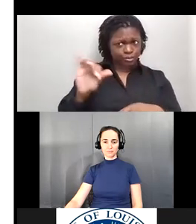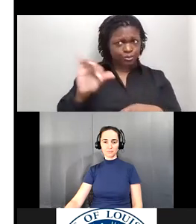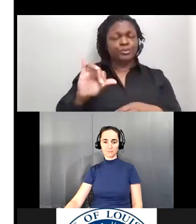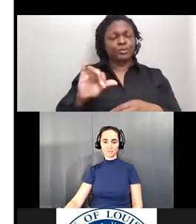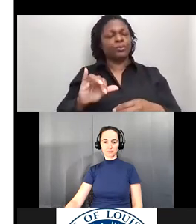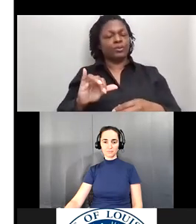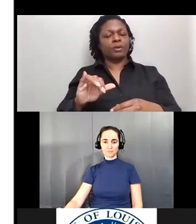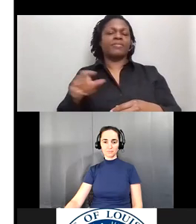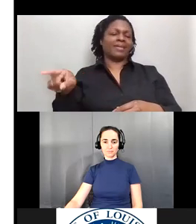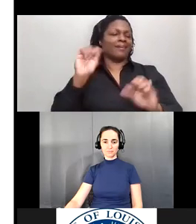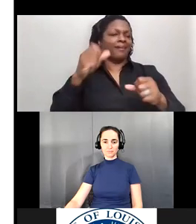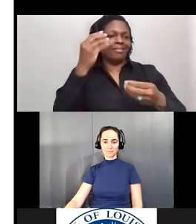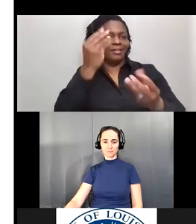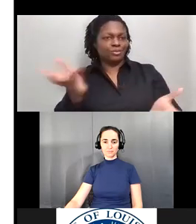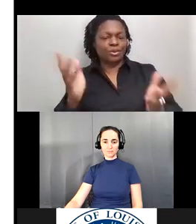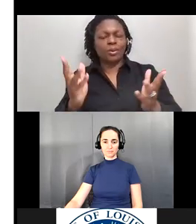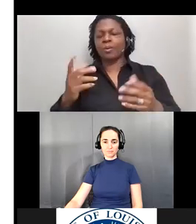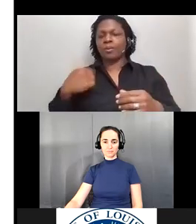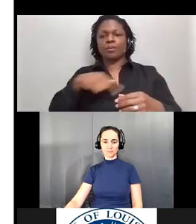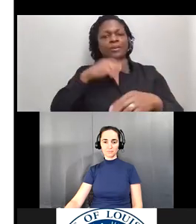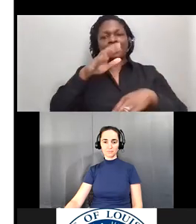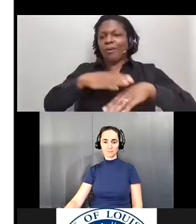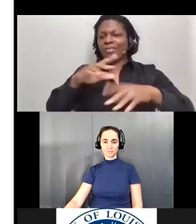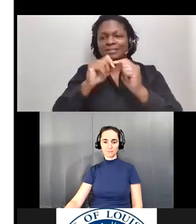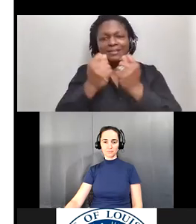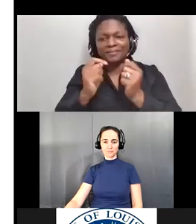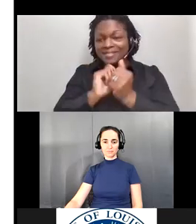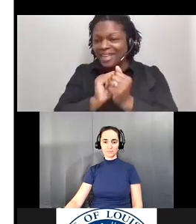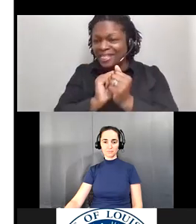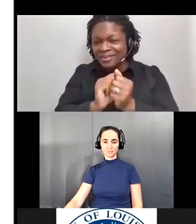they're both we're all on the team together I feel, and everybody needs to know this,